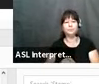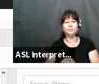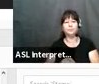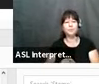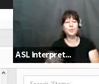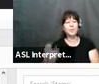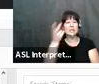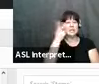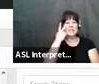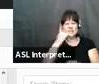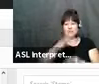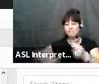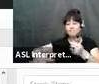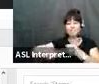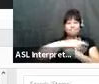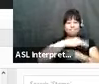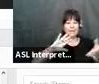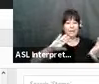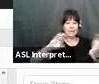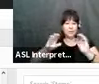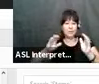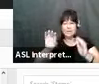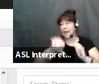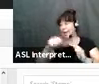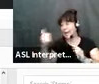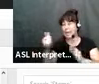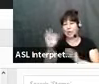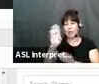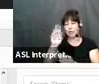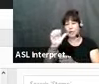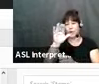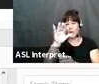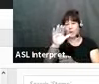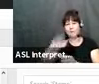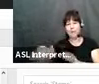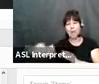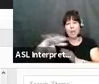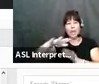comparison, that's to other Bay Area counties for new cases per 100,000 per day,